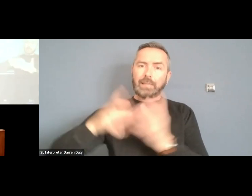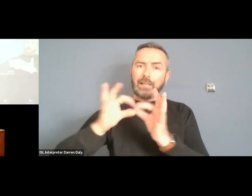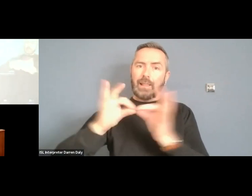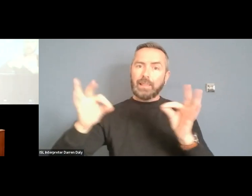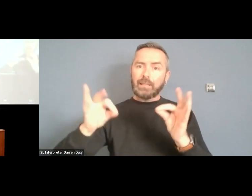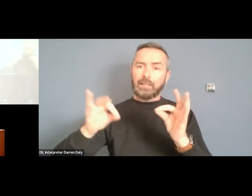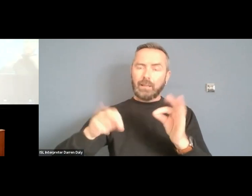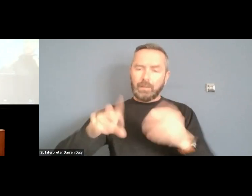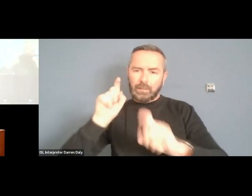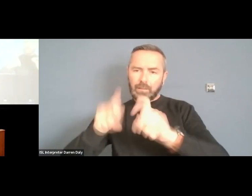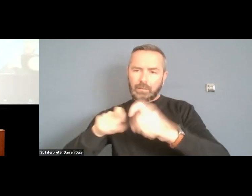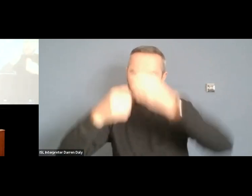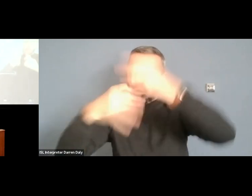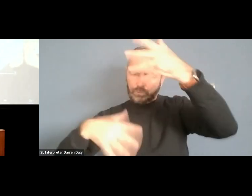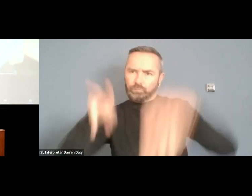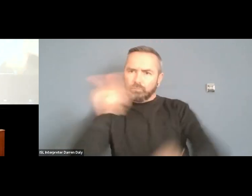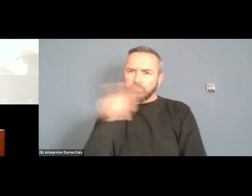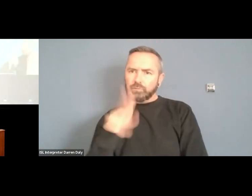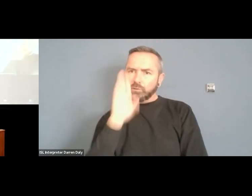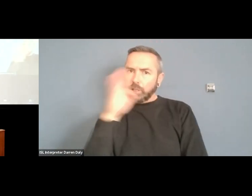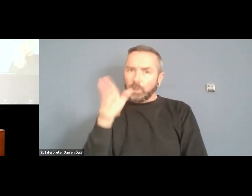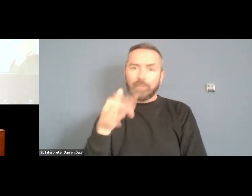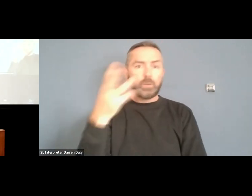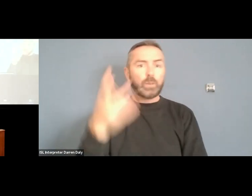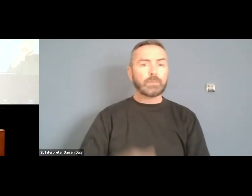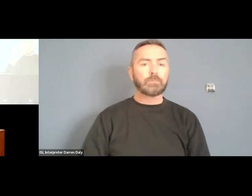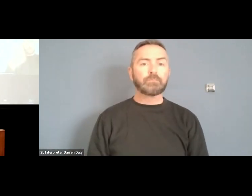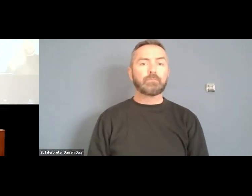But as Chloe said, we have some guest speakers here today, so I'm delighted to